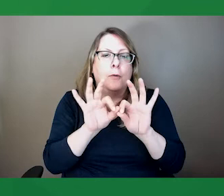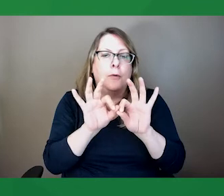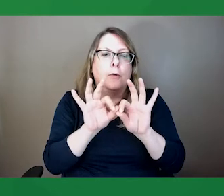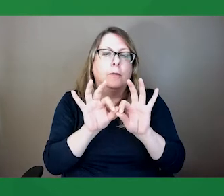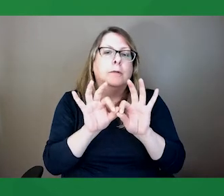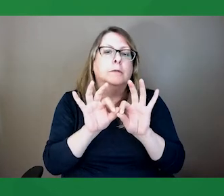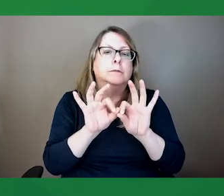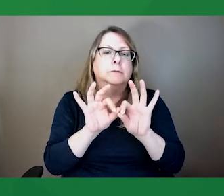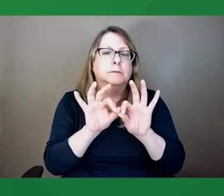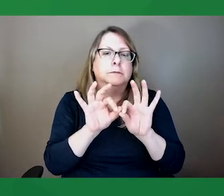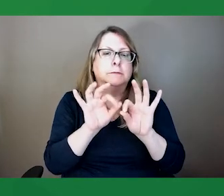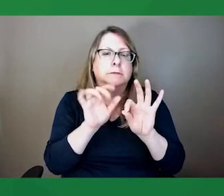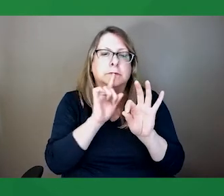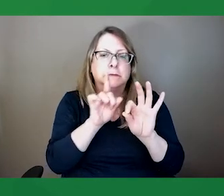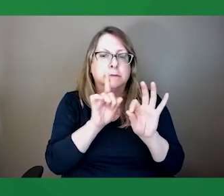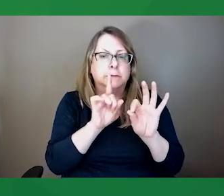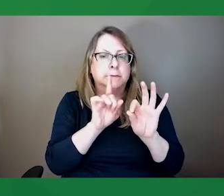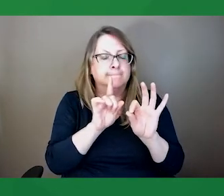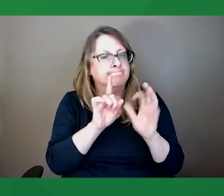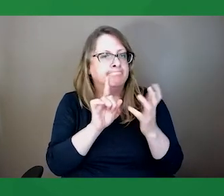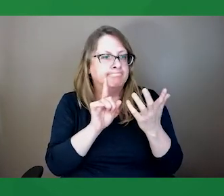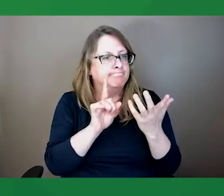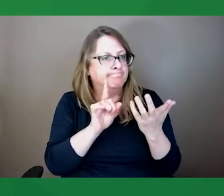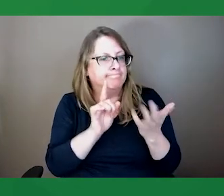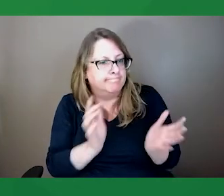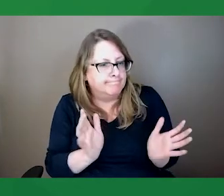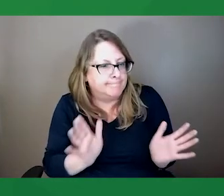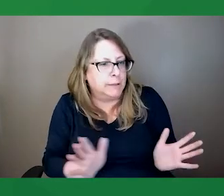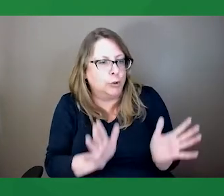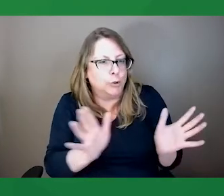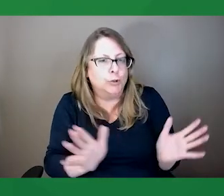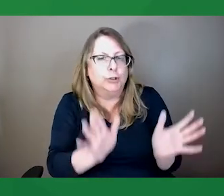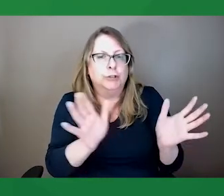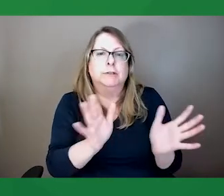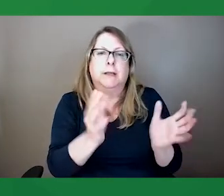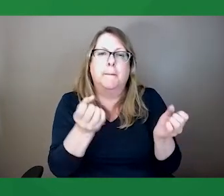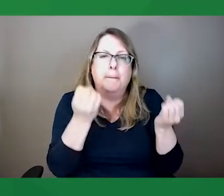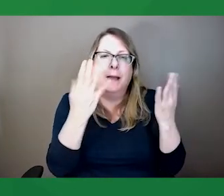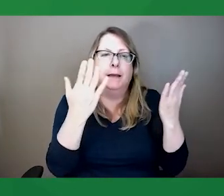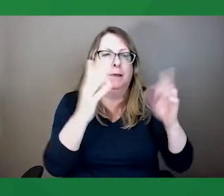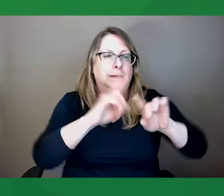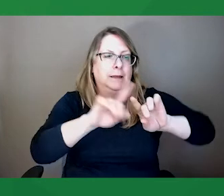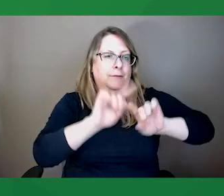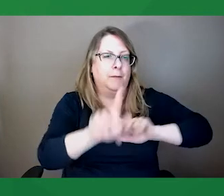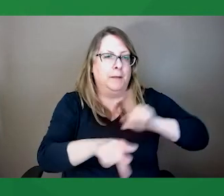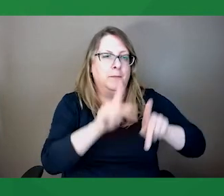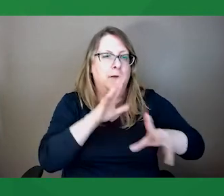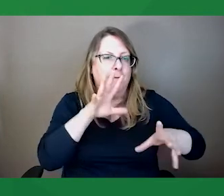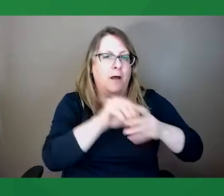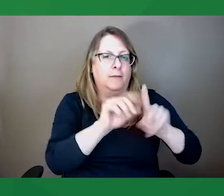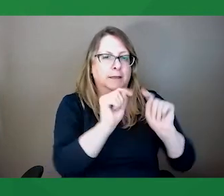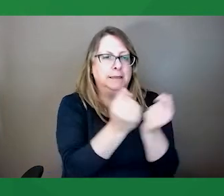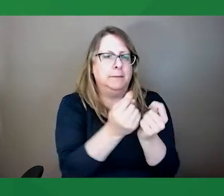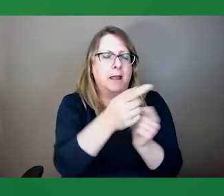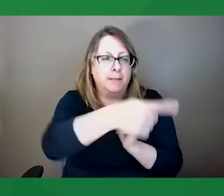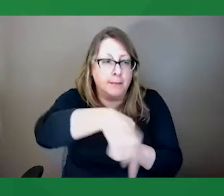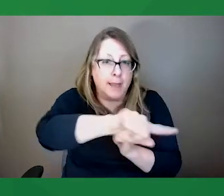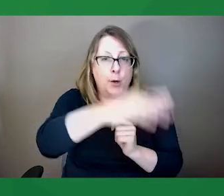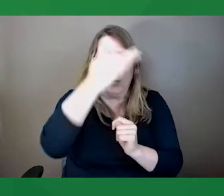to enable different team members to interact and know exactly what they need to do in terms of accessibility.